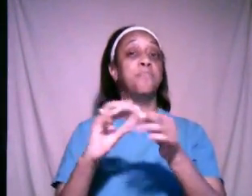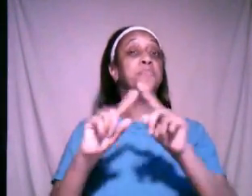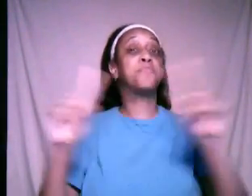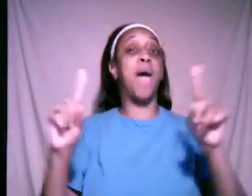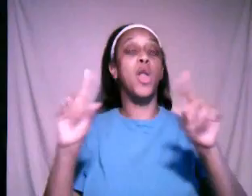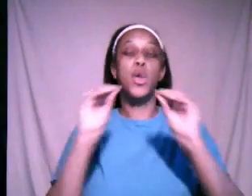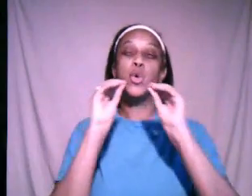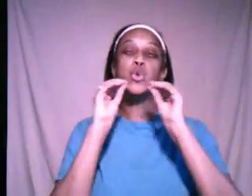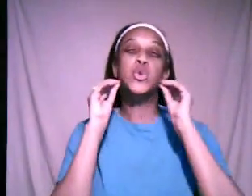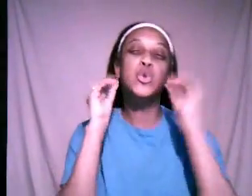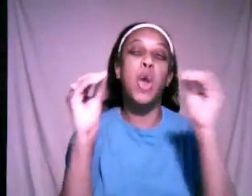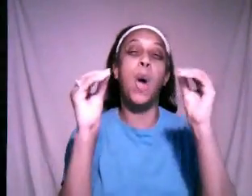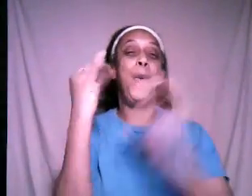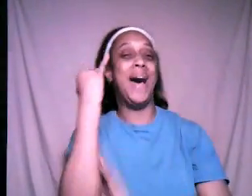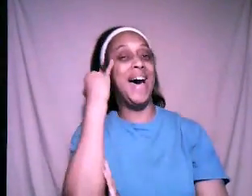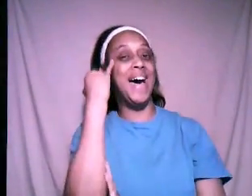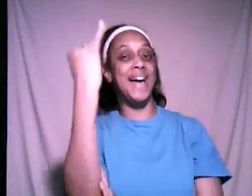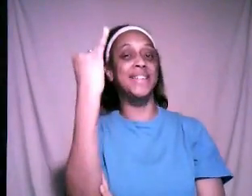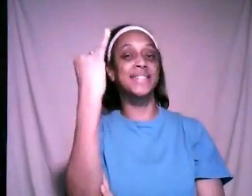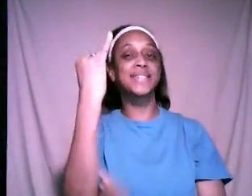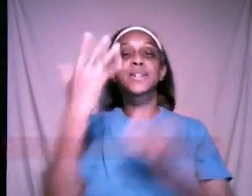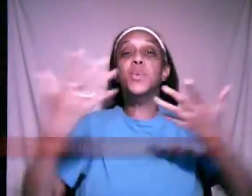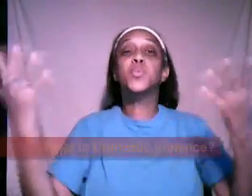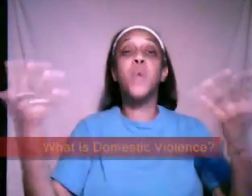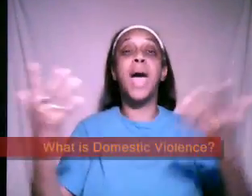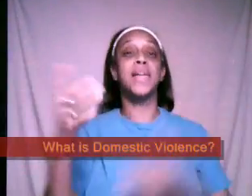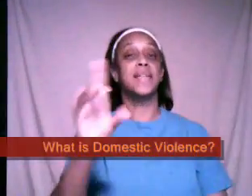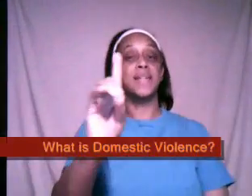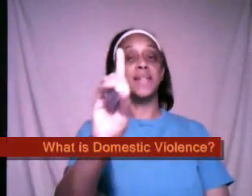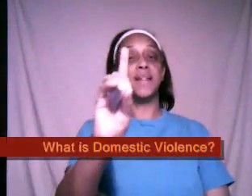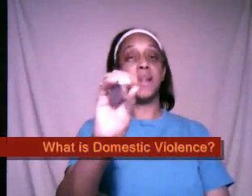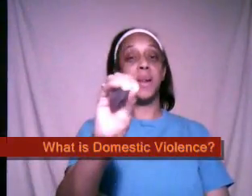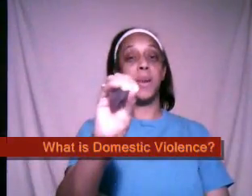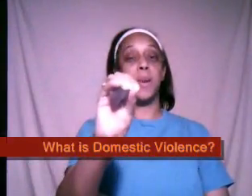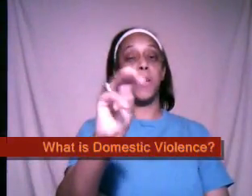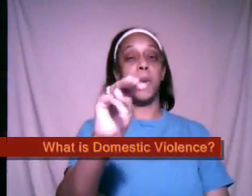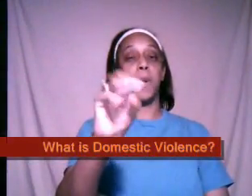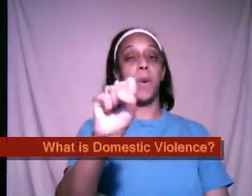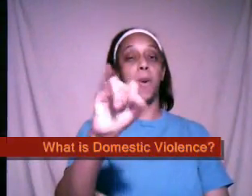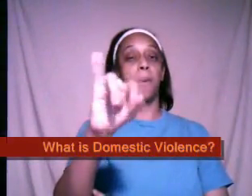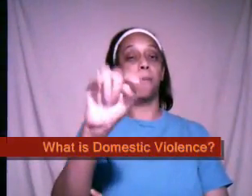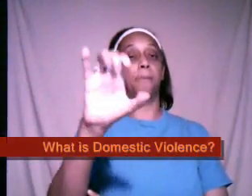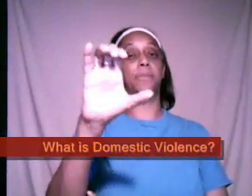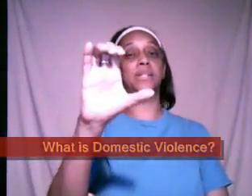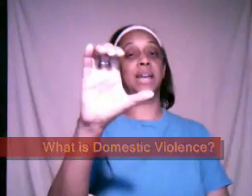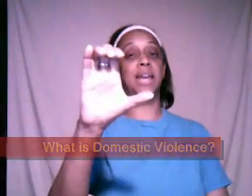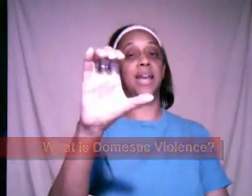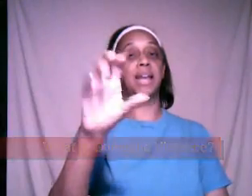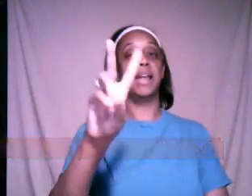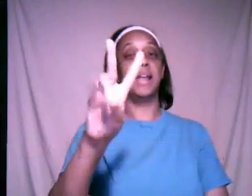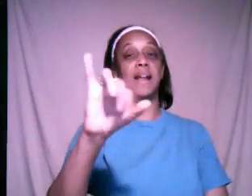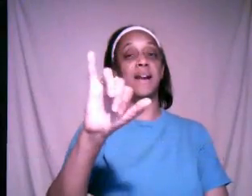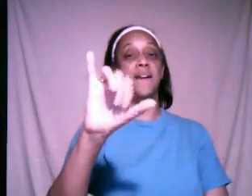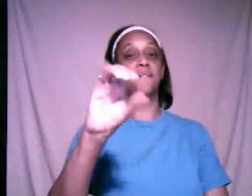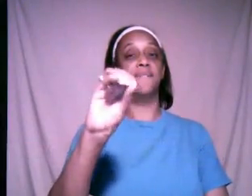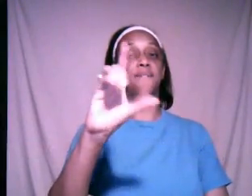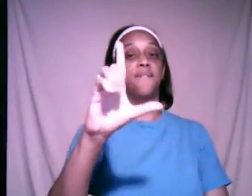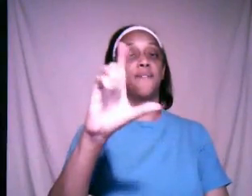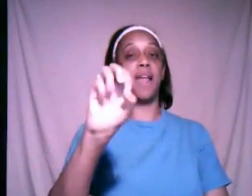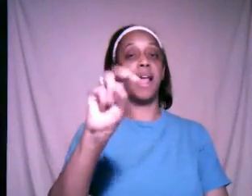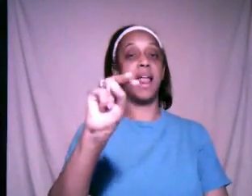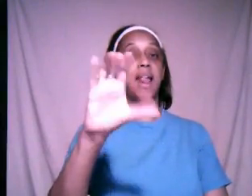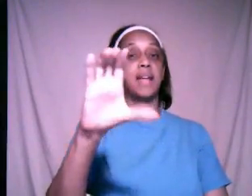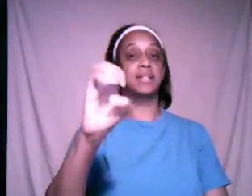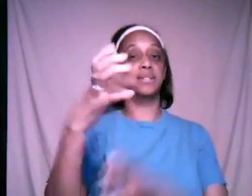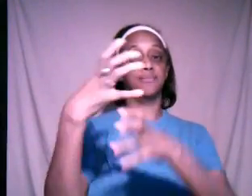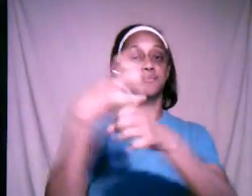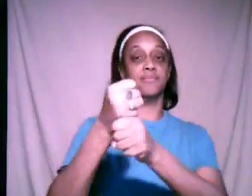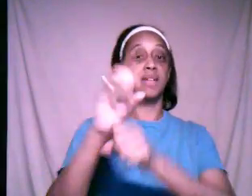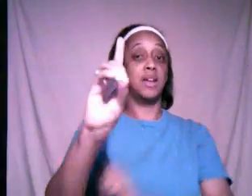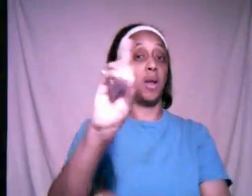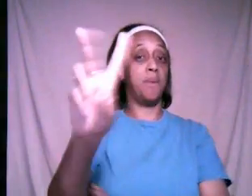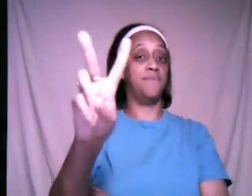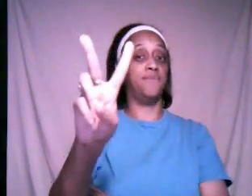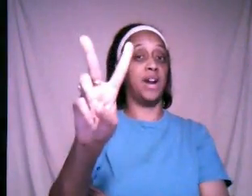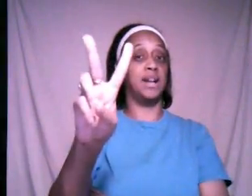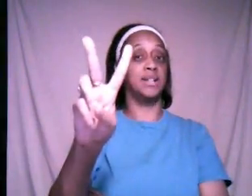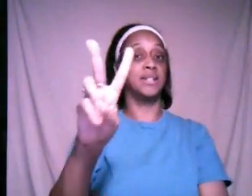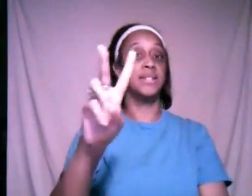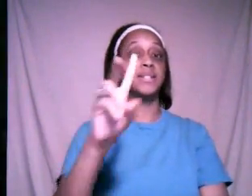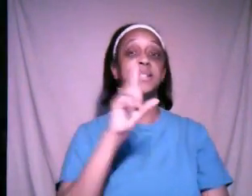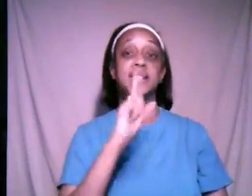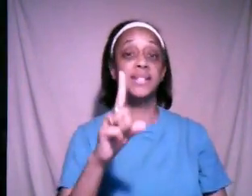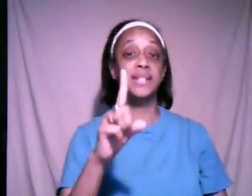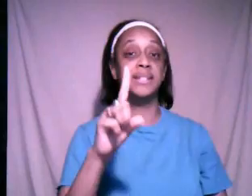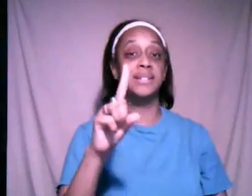but no idea what domestic violence (DV) is.